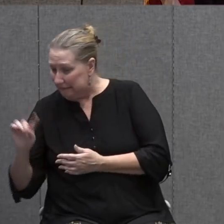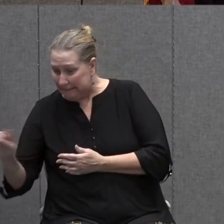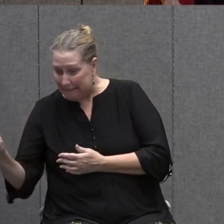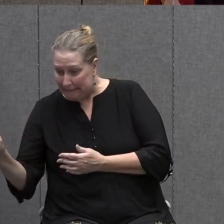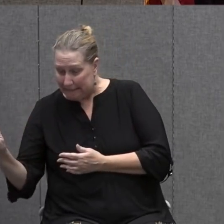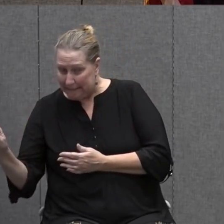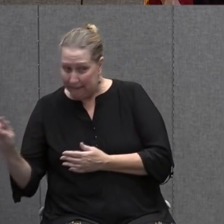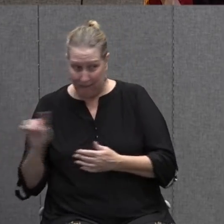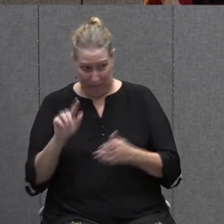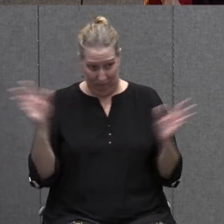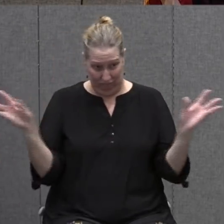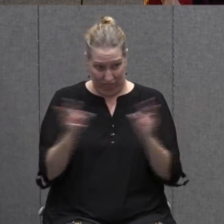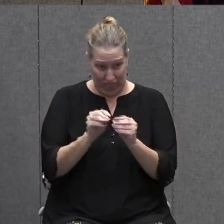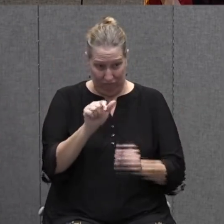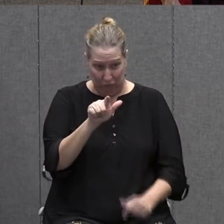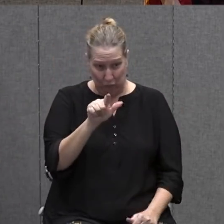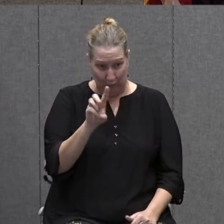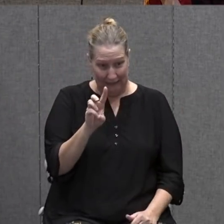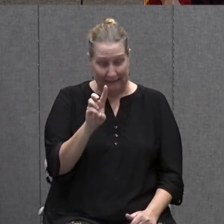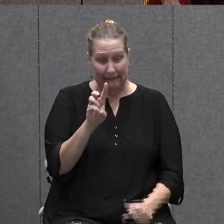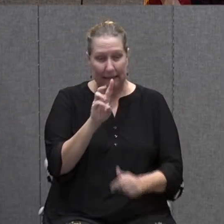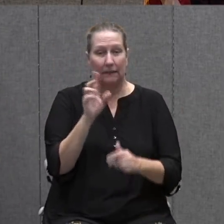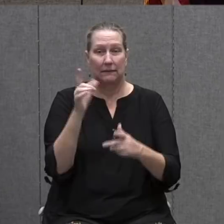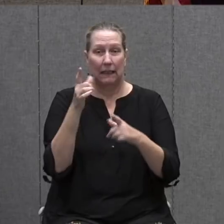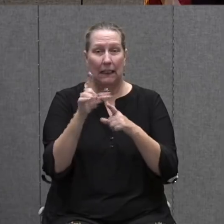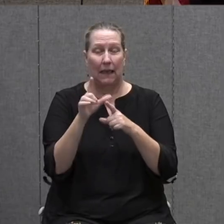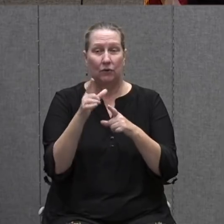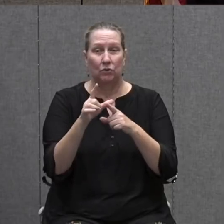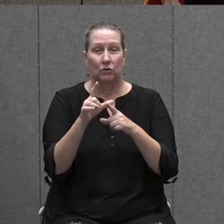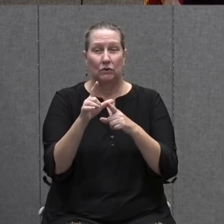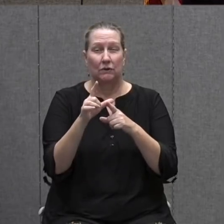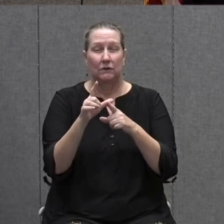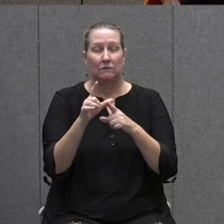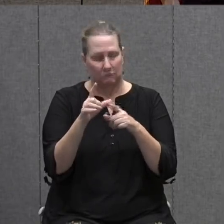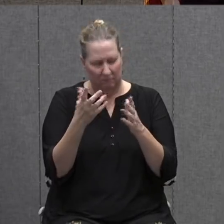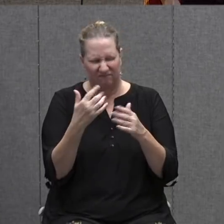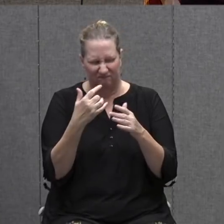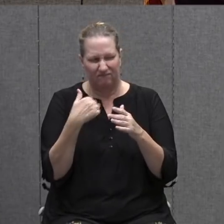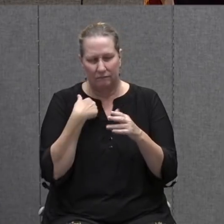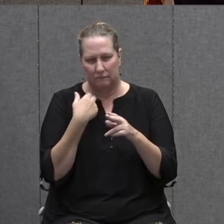(marker scribbling) I'm just going to do ABC as an example.